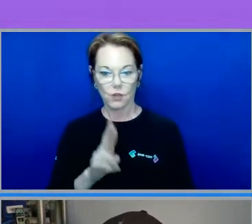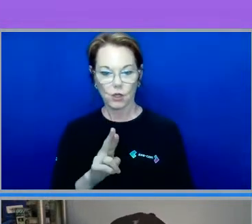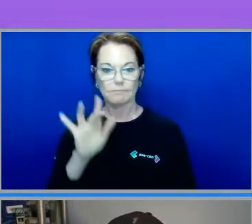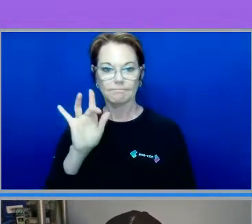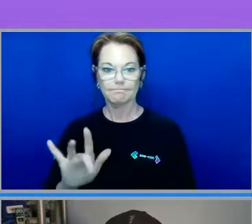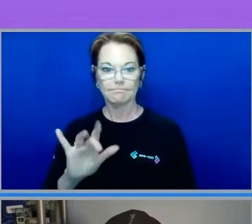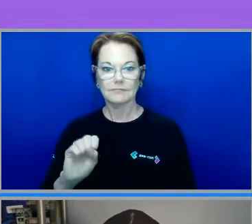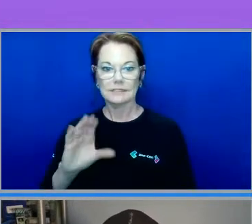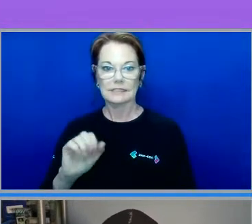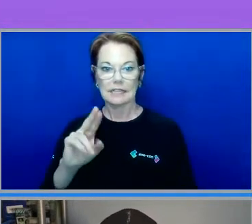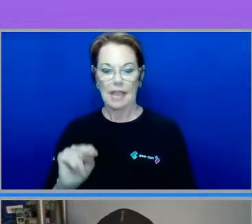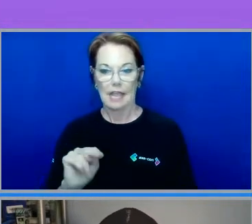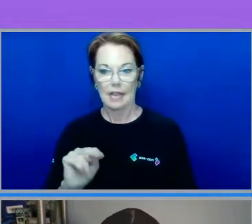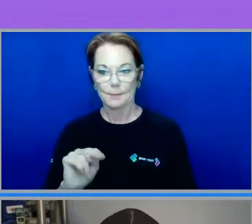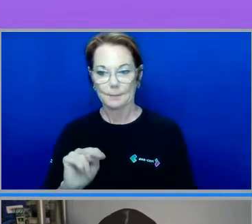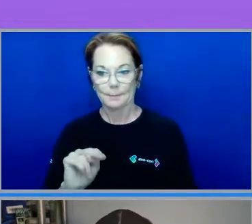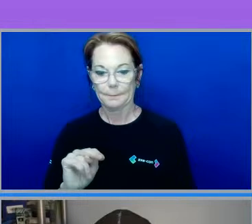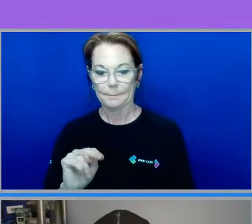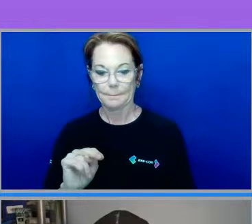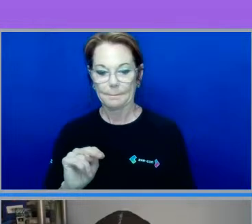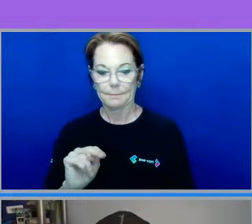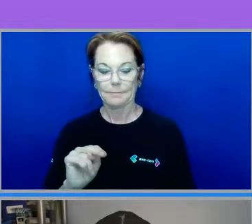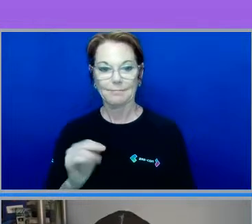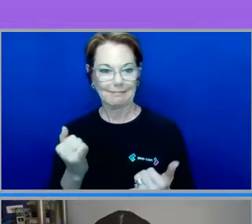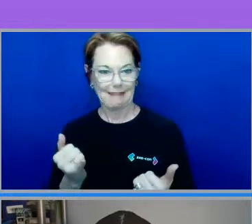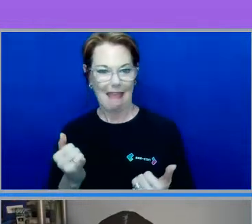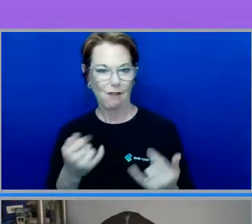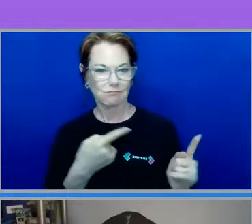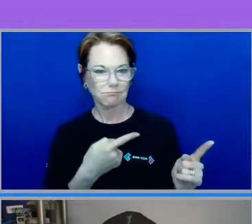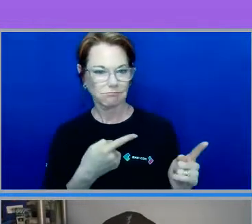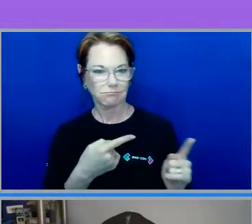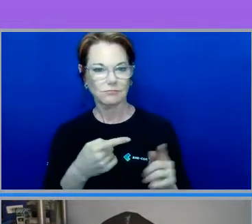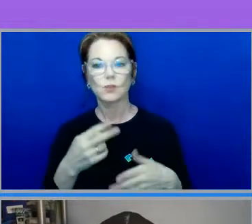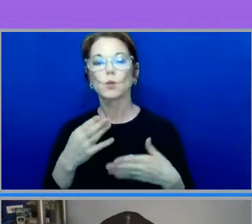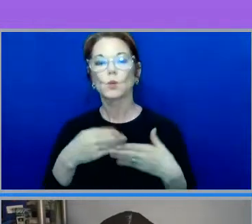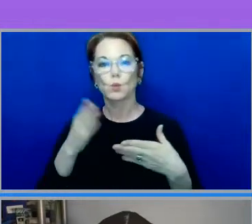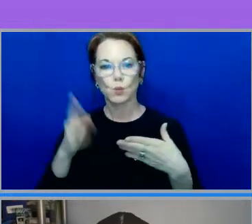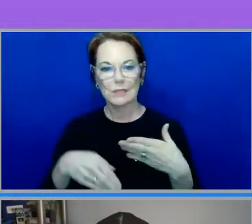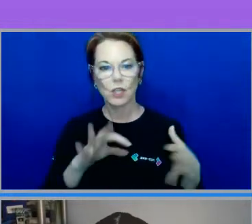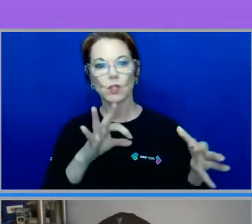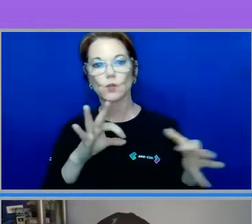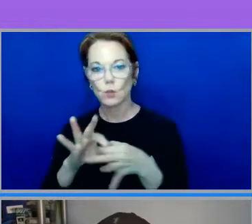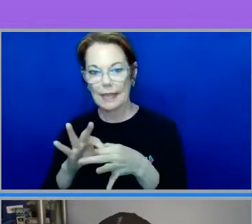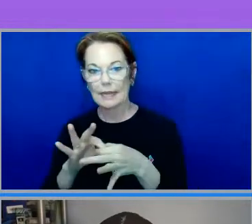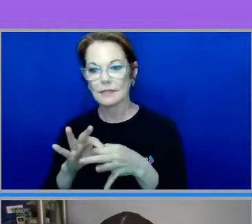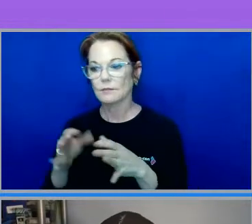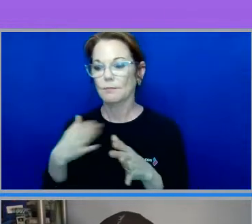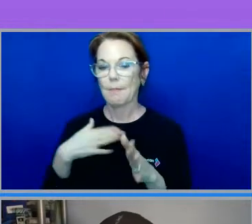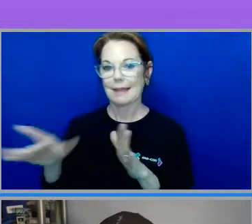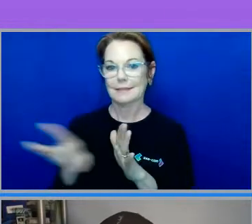selecting the footer. And then I hit scan. Now what I get is I just get results related to that